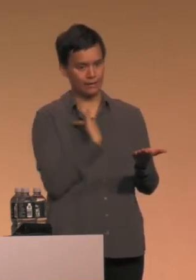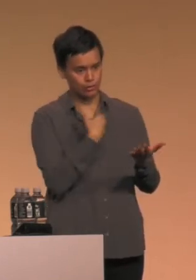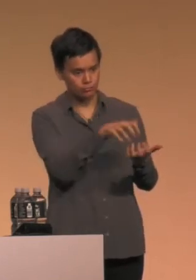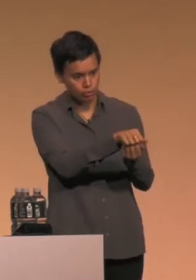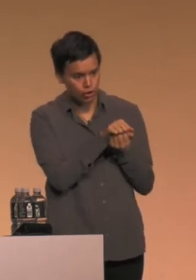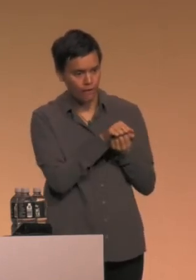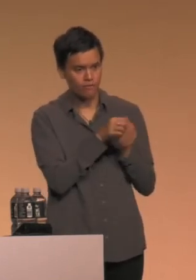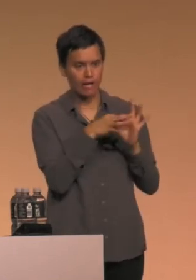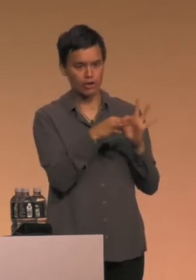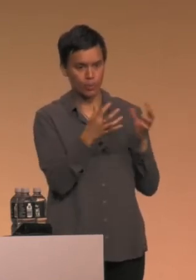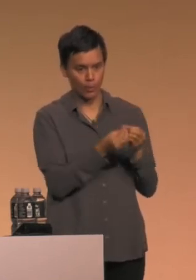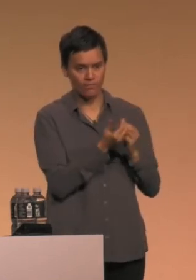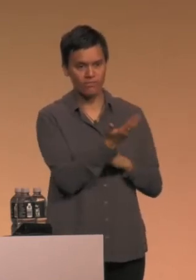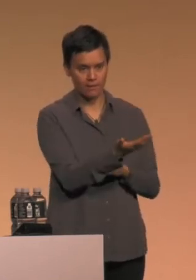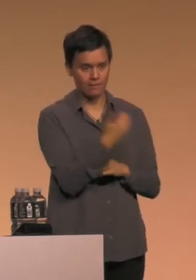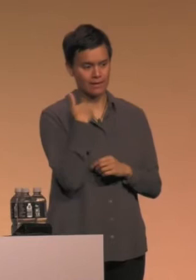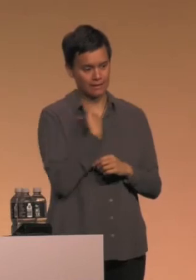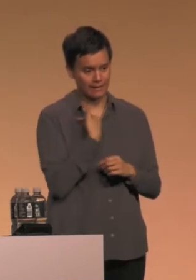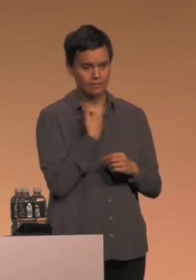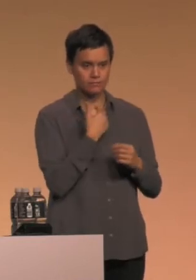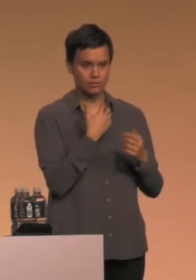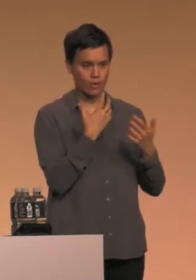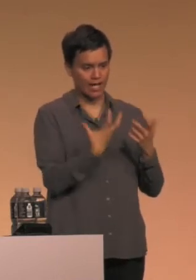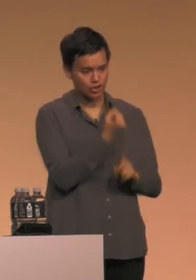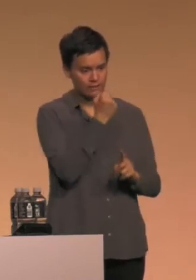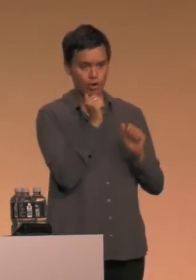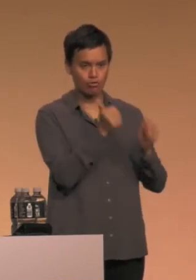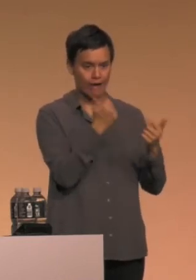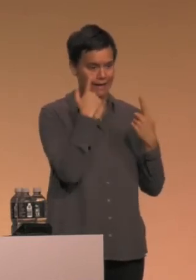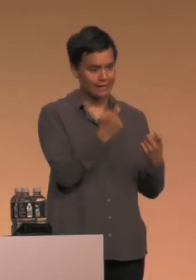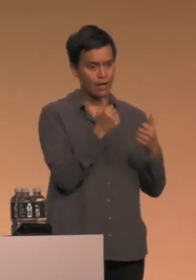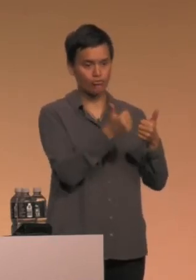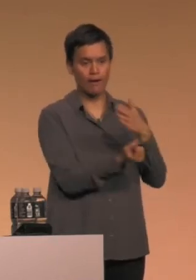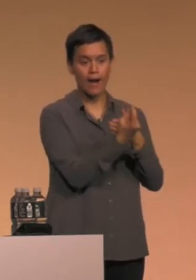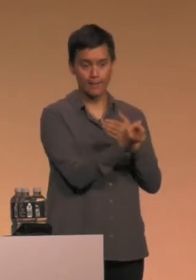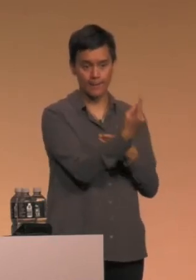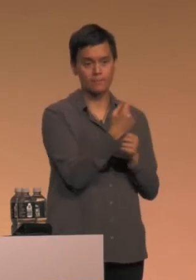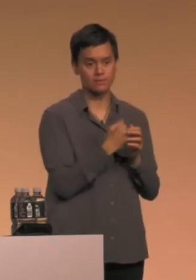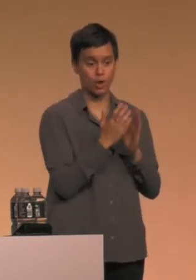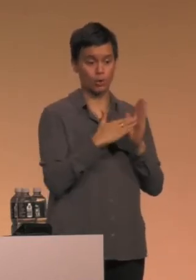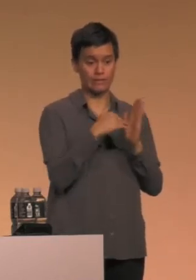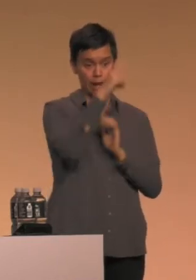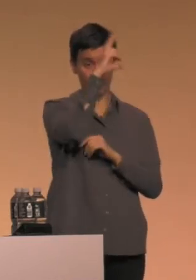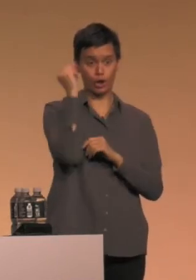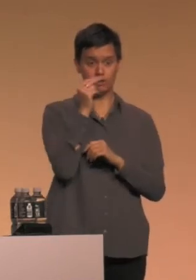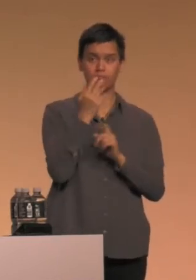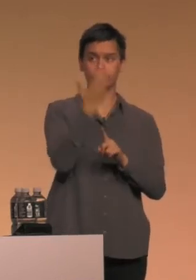with them to enable great care and achieve excellent outcomes. New Zealand nurses were asked in 2013